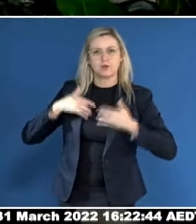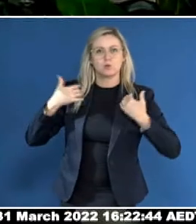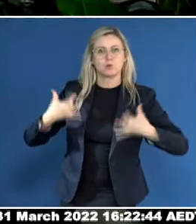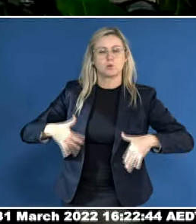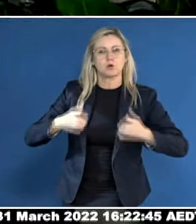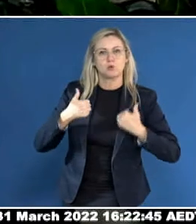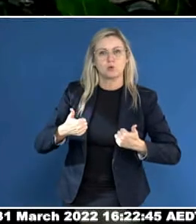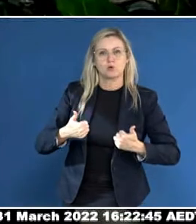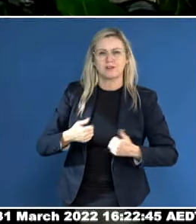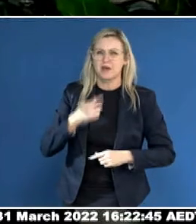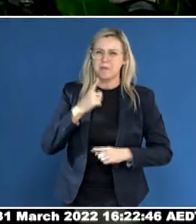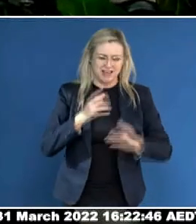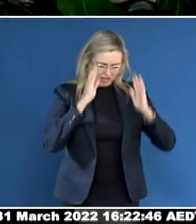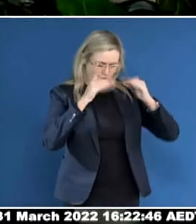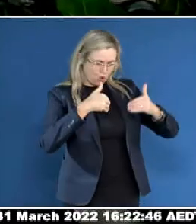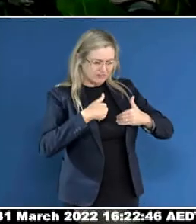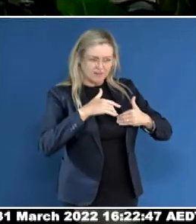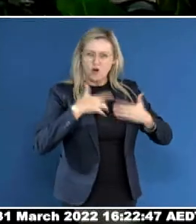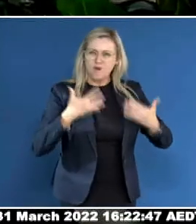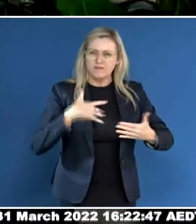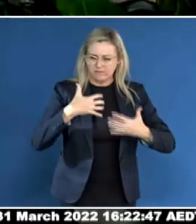like you're the outcast, you're the odd one out and it affects your worthiness.